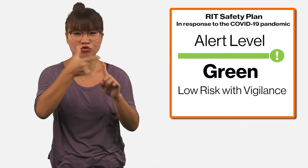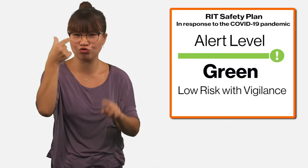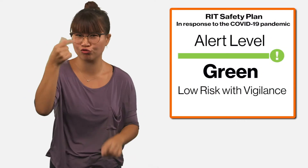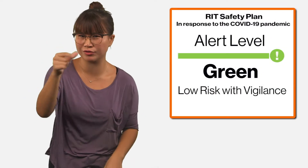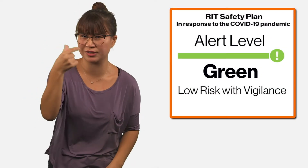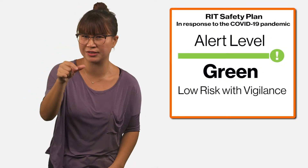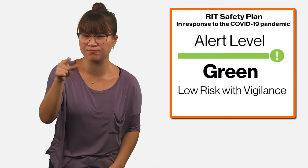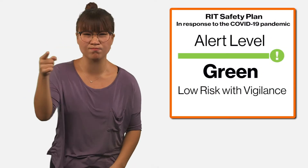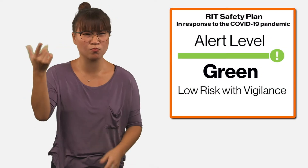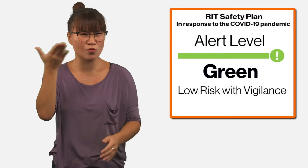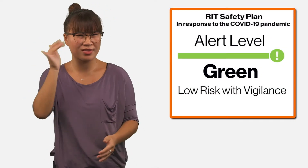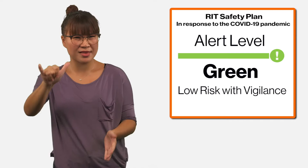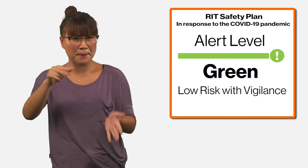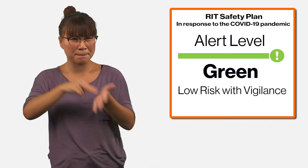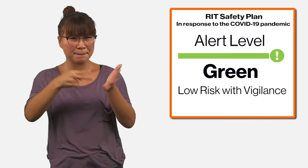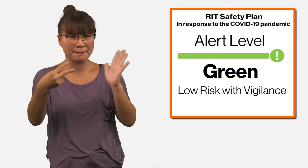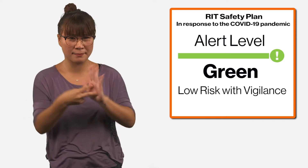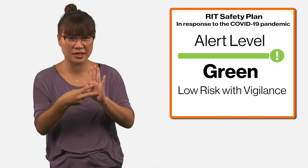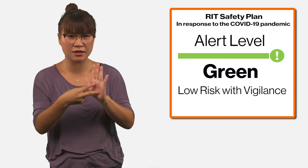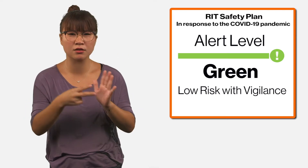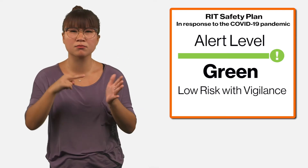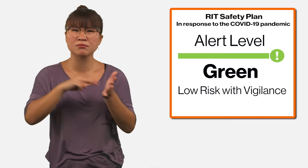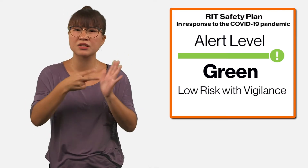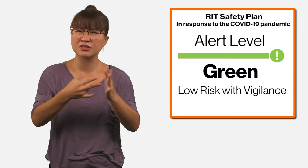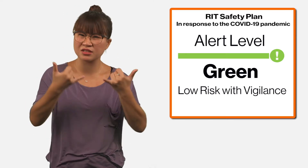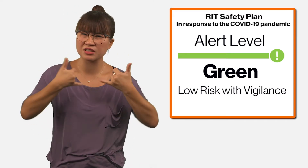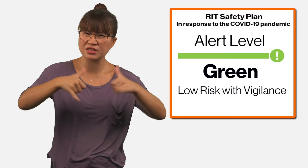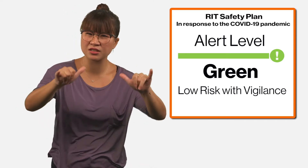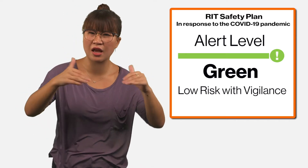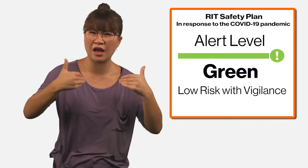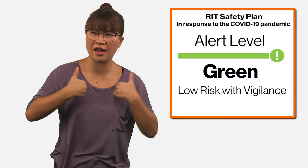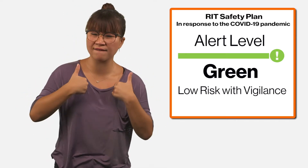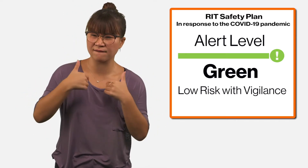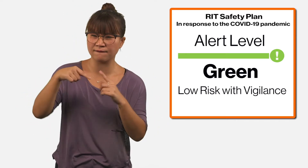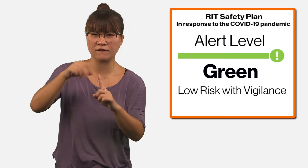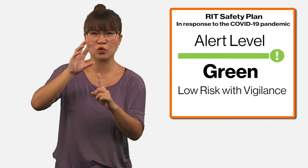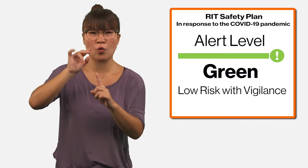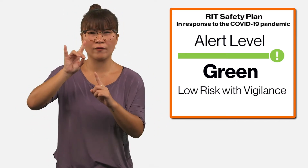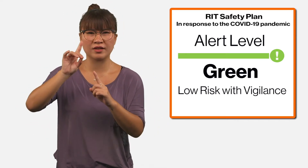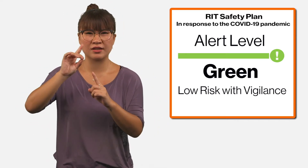RIT is currently at the alert level of green. What does this mean?